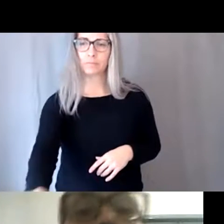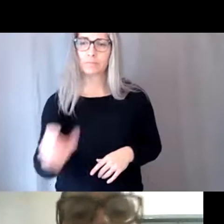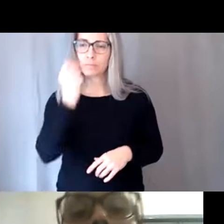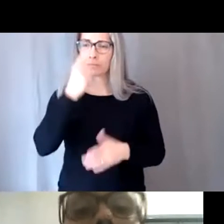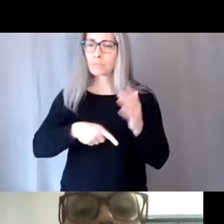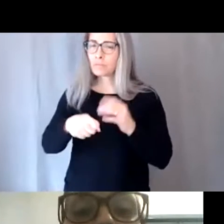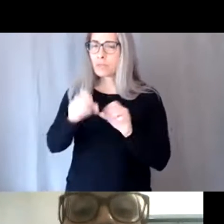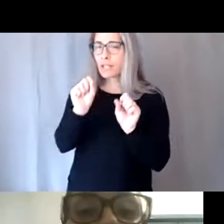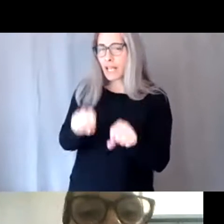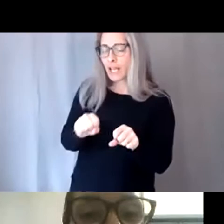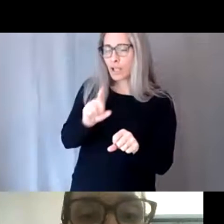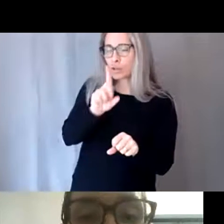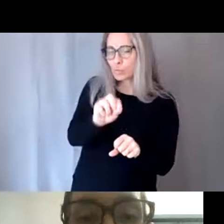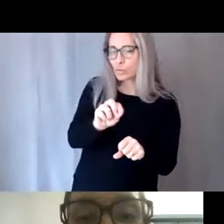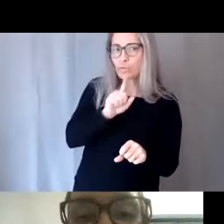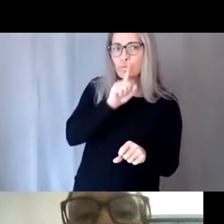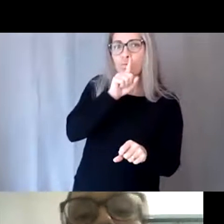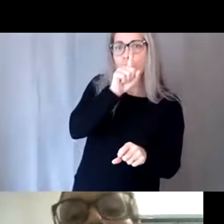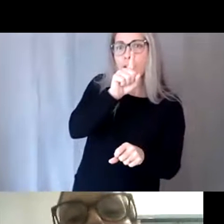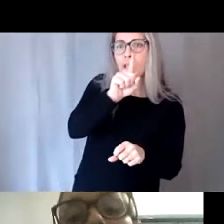in their real environments their performances